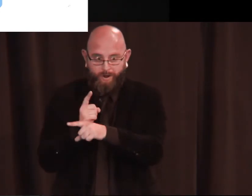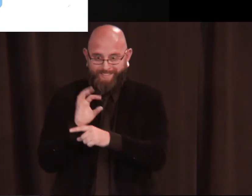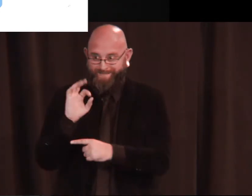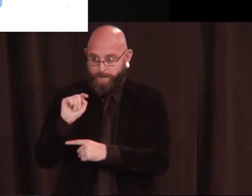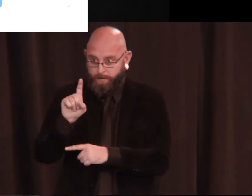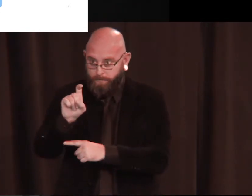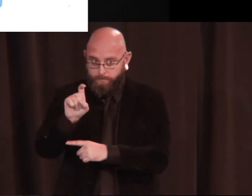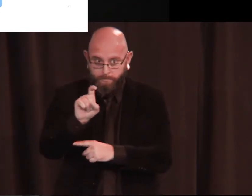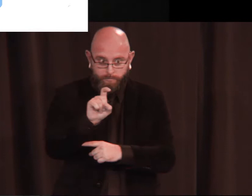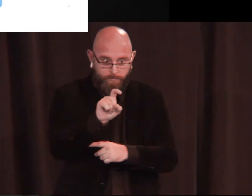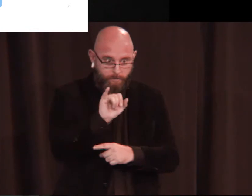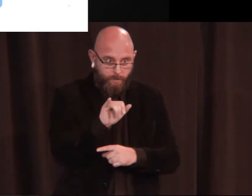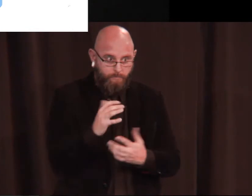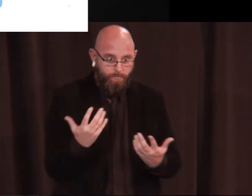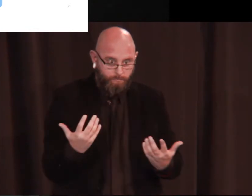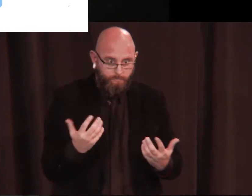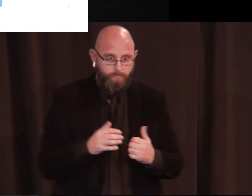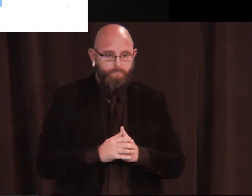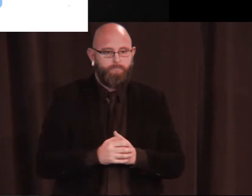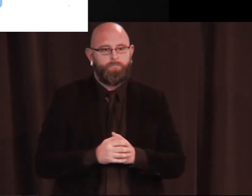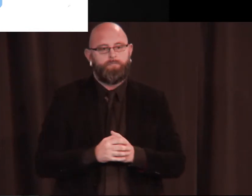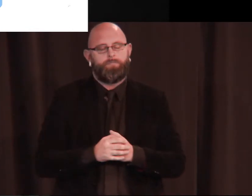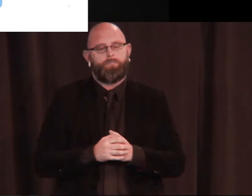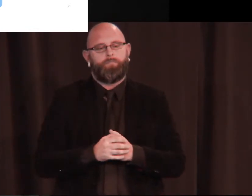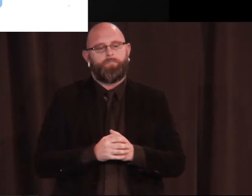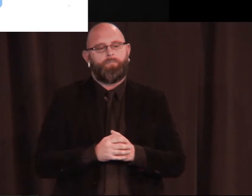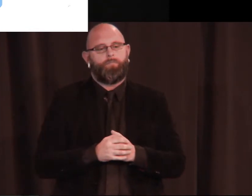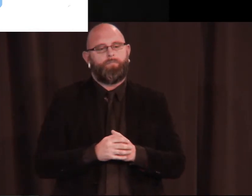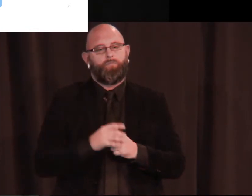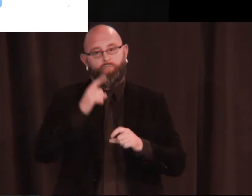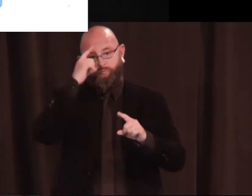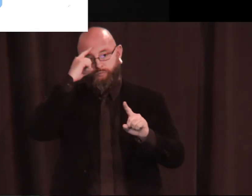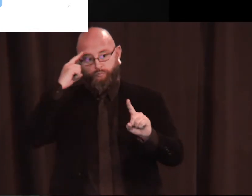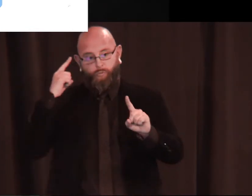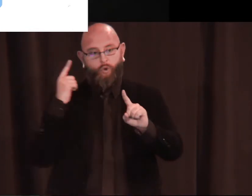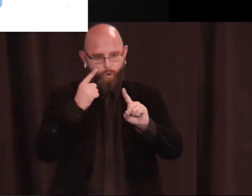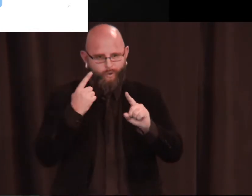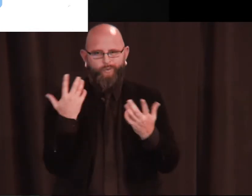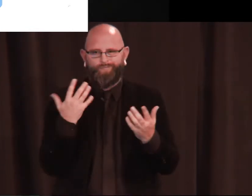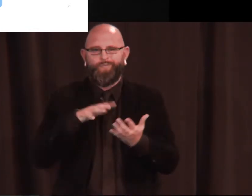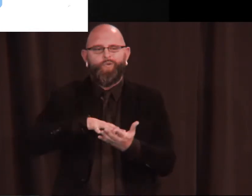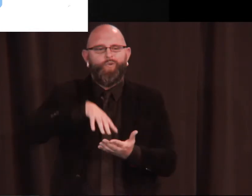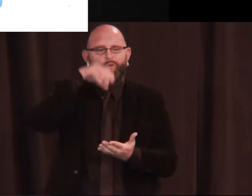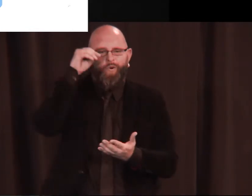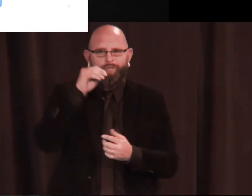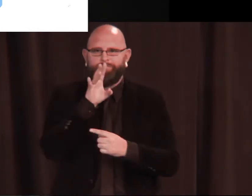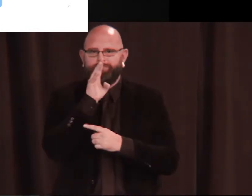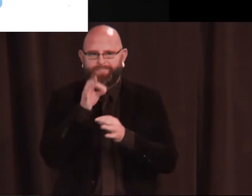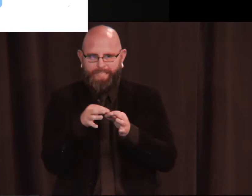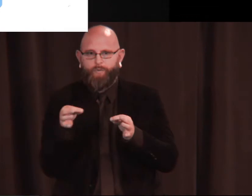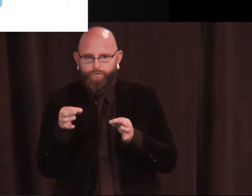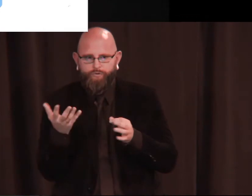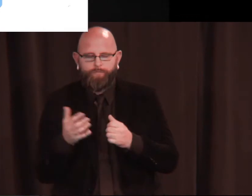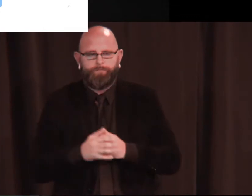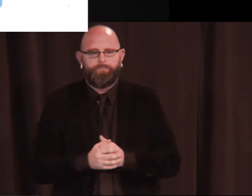If the goal is that they're learning spoken language. So, we want to look at these kids' aided audibility